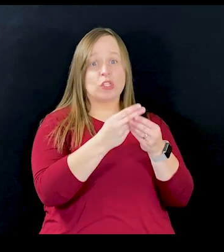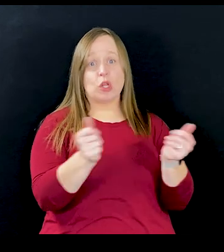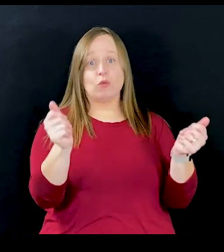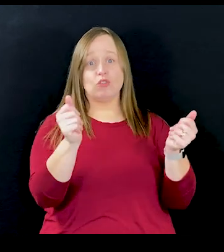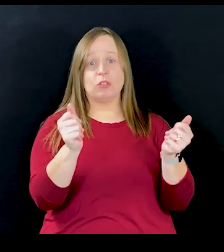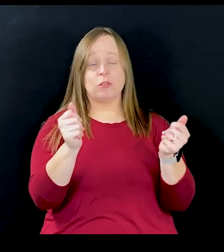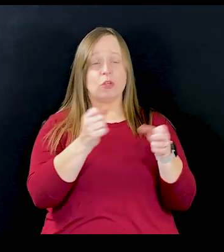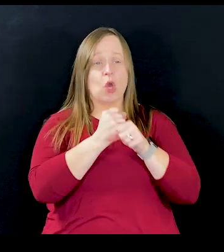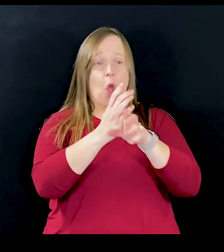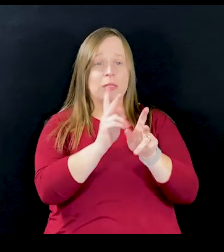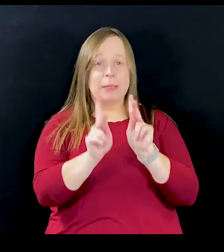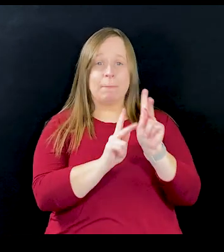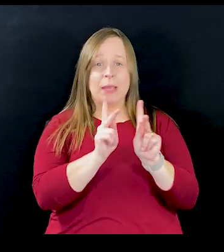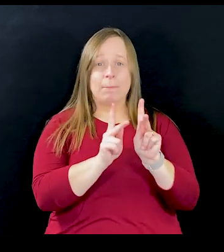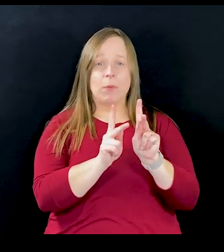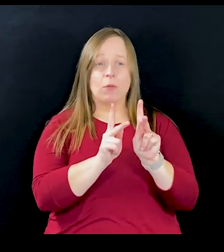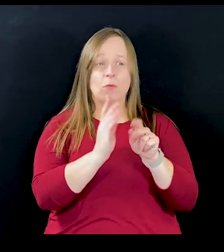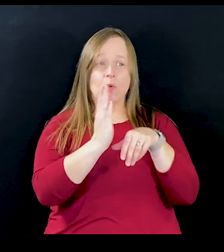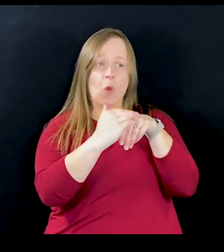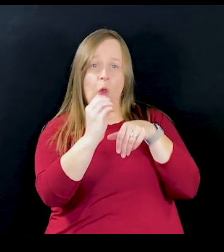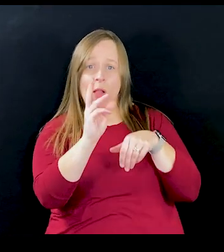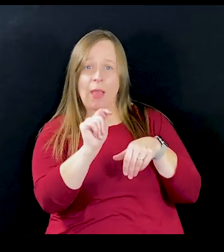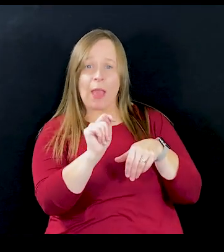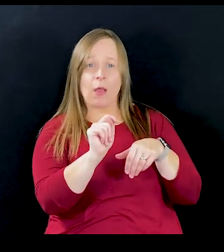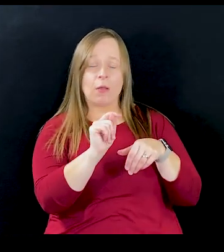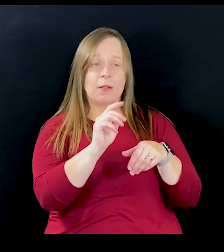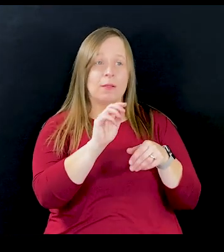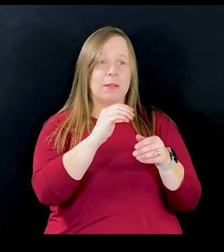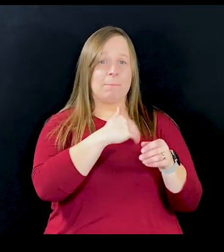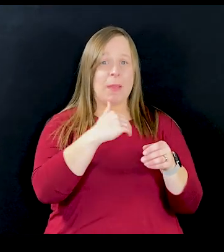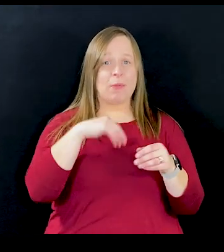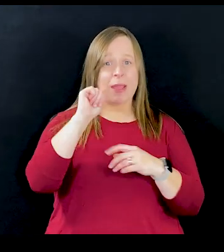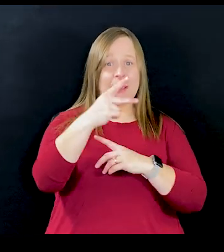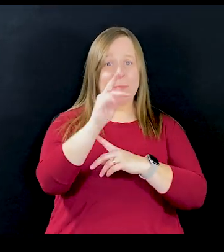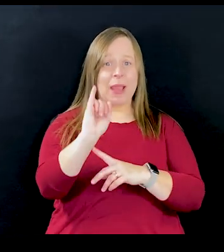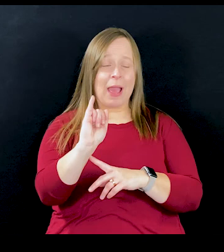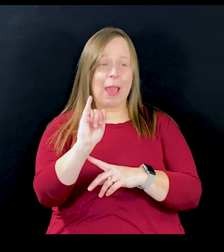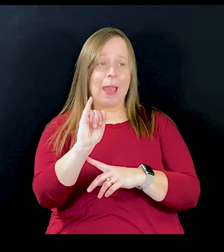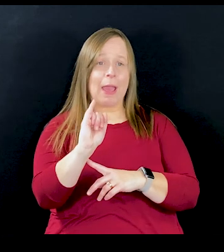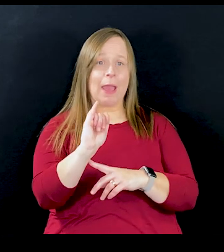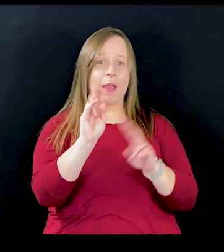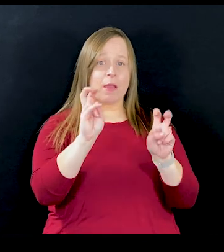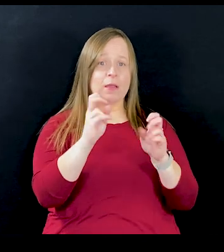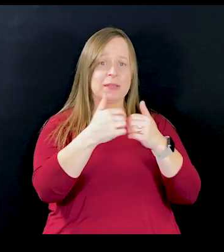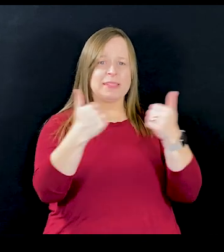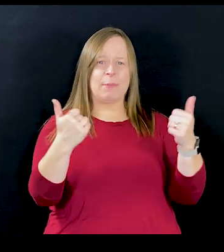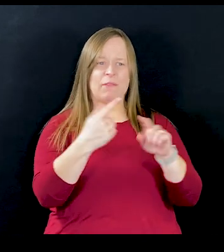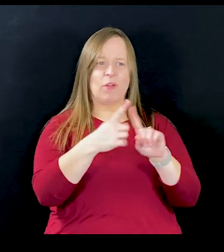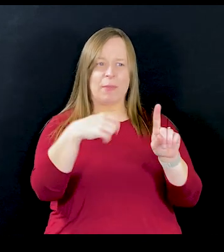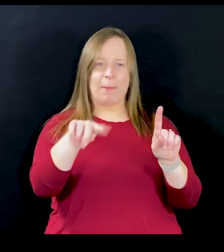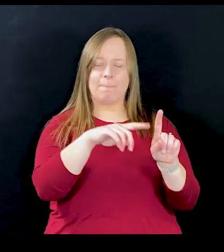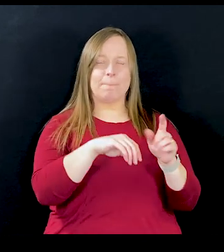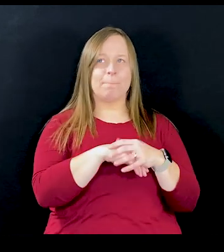that is causing people to call out members of the AAPI community as being separate from them.